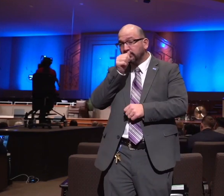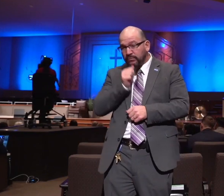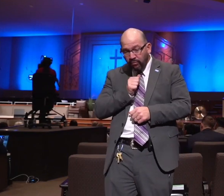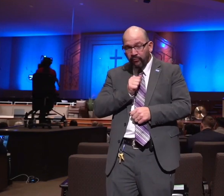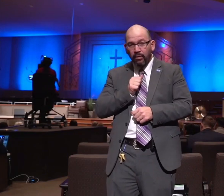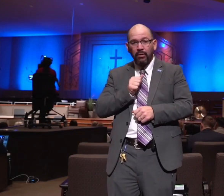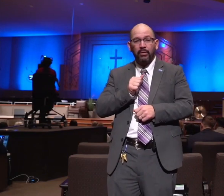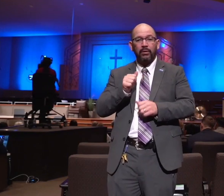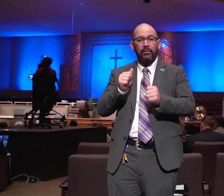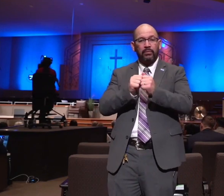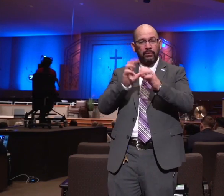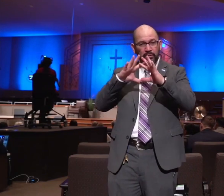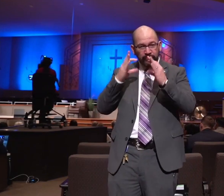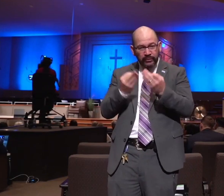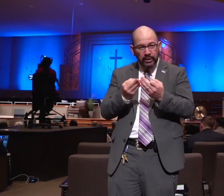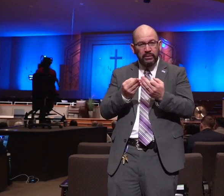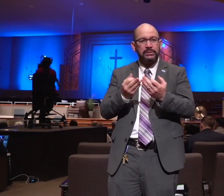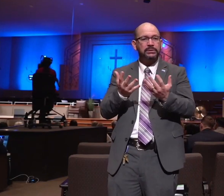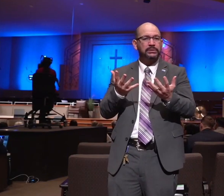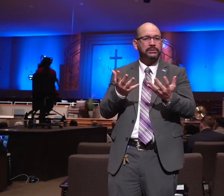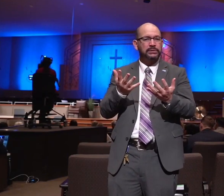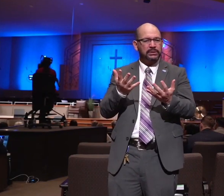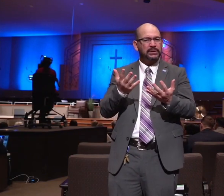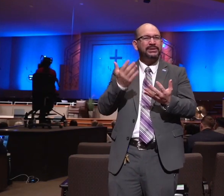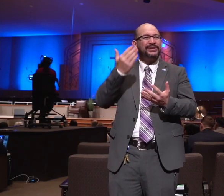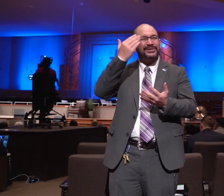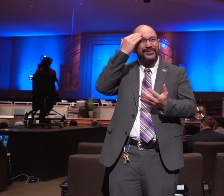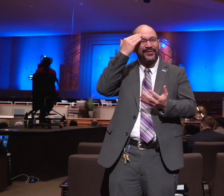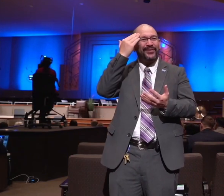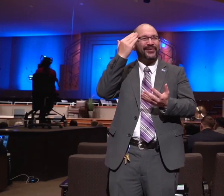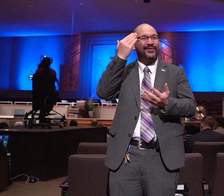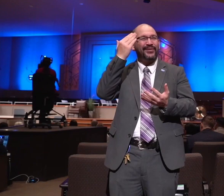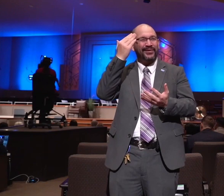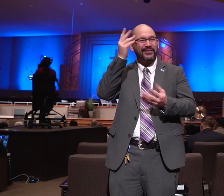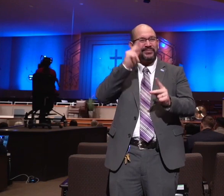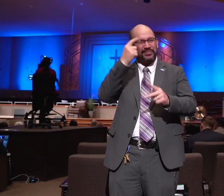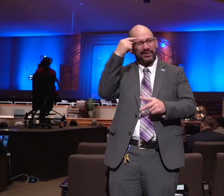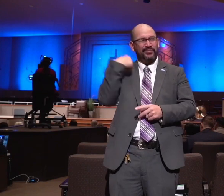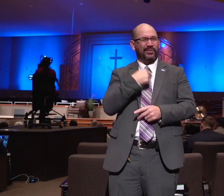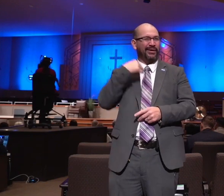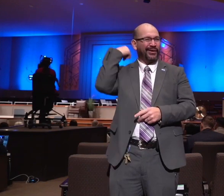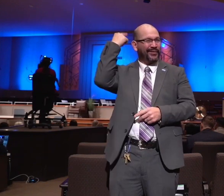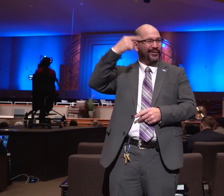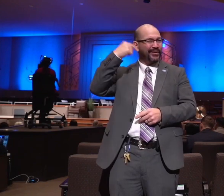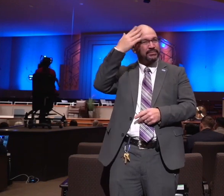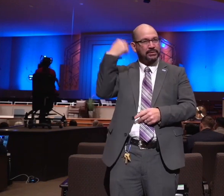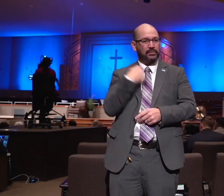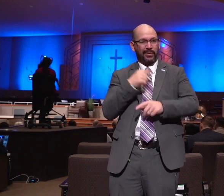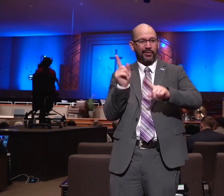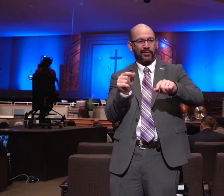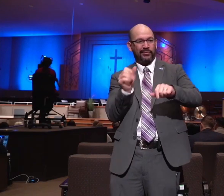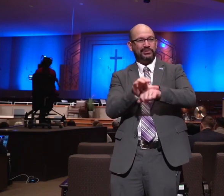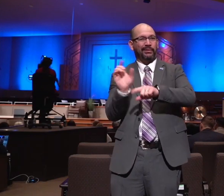lot of you joined a cult because you go to church more than once a week